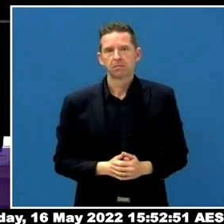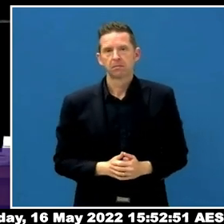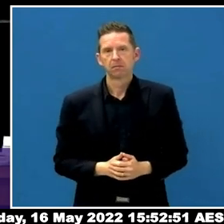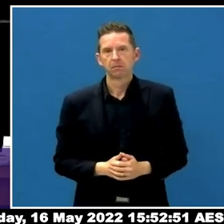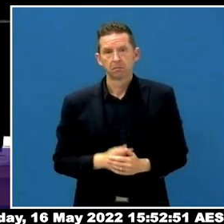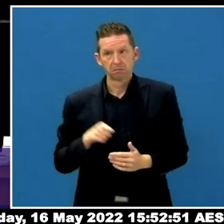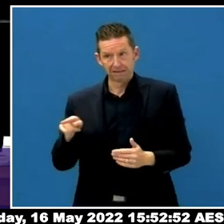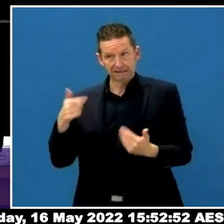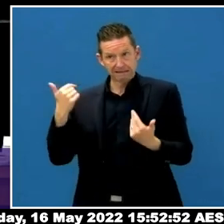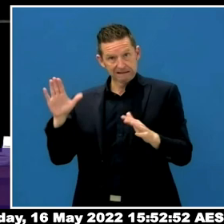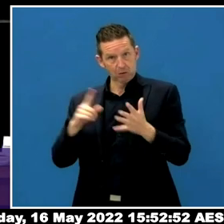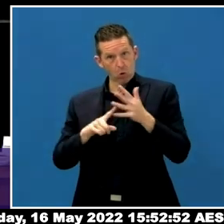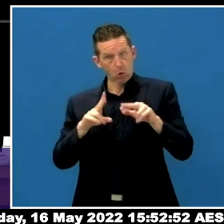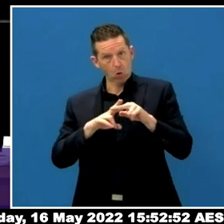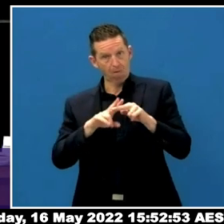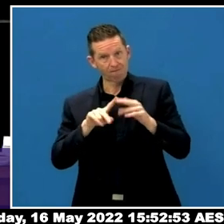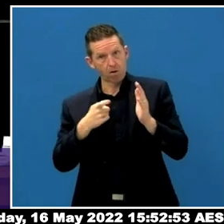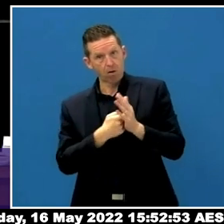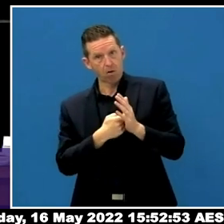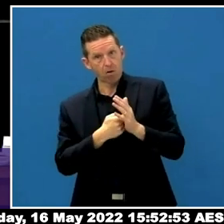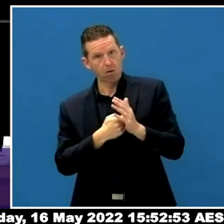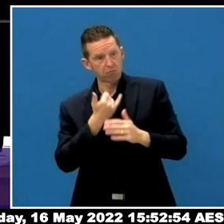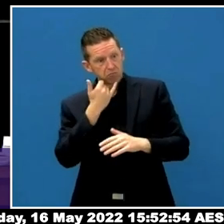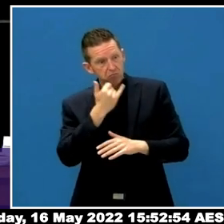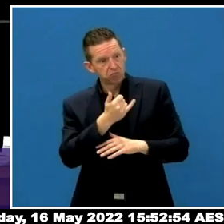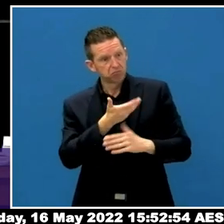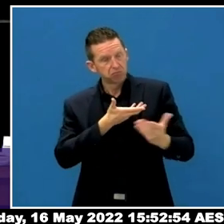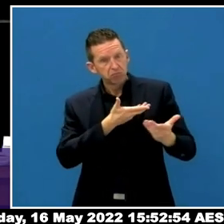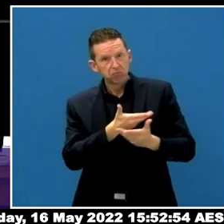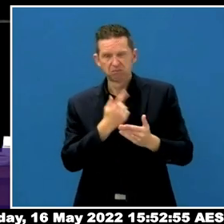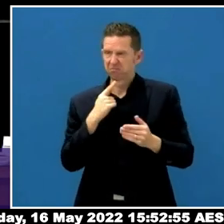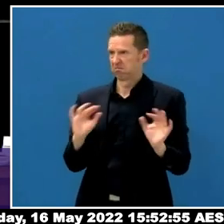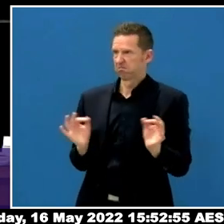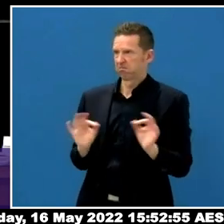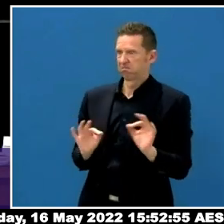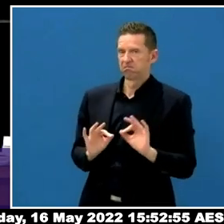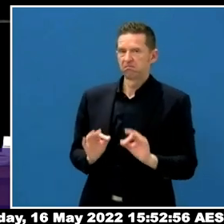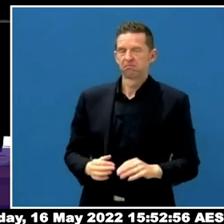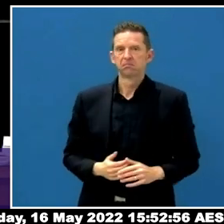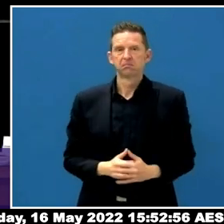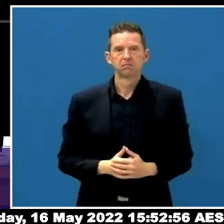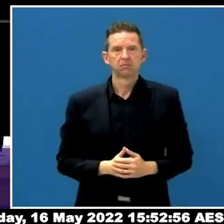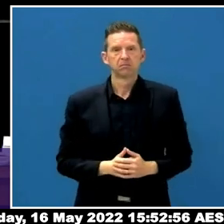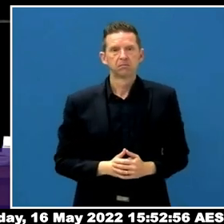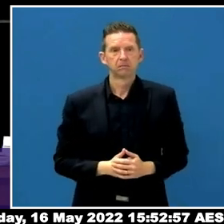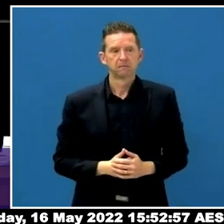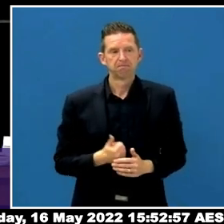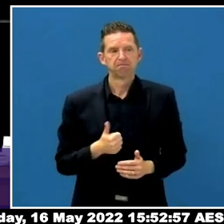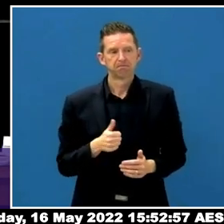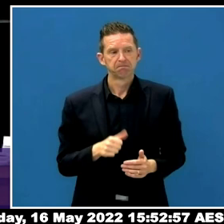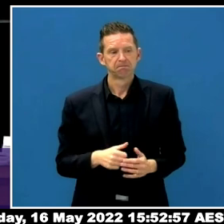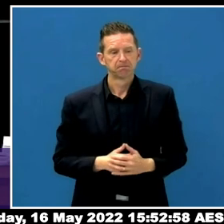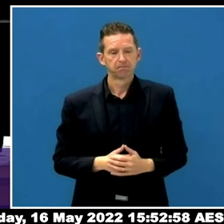No. MR FOGARTY: You gave some evidence that there was a communication book for Toby